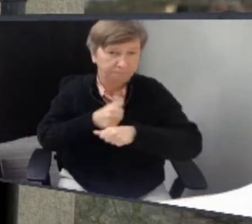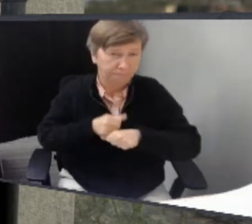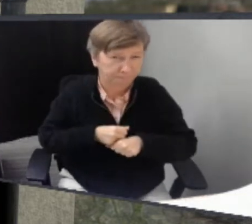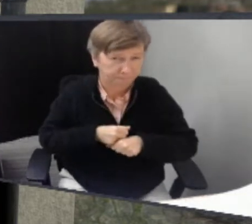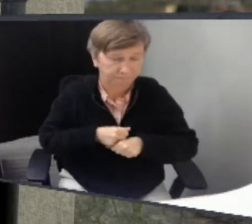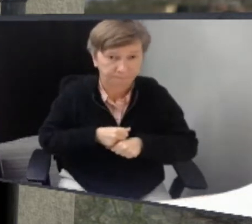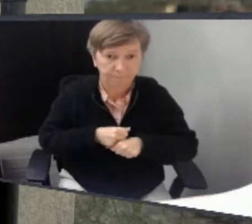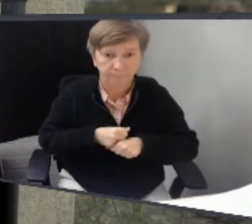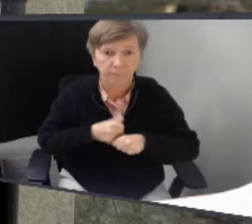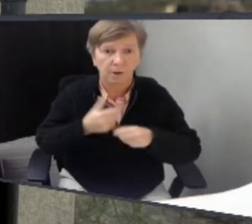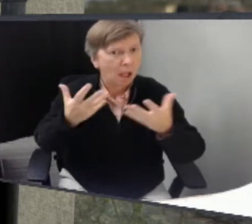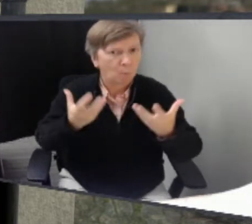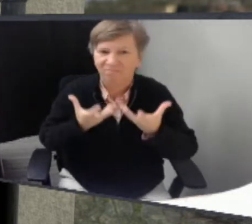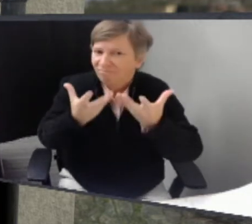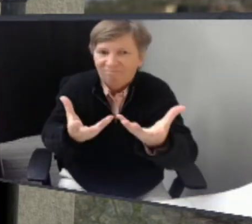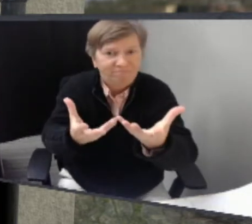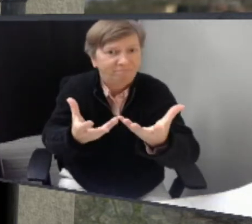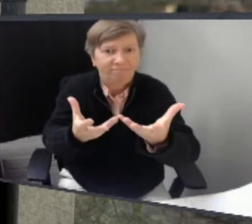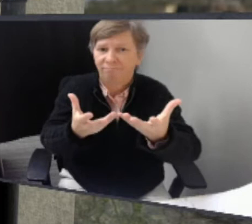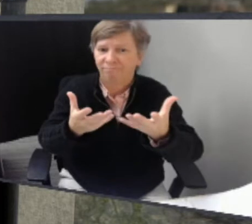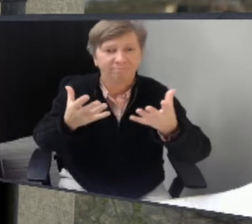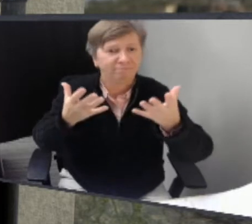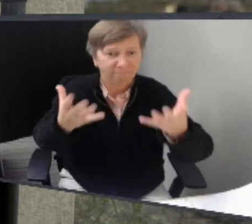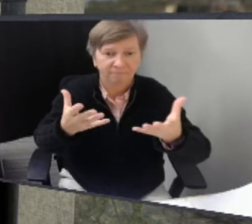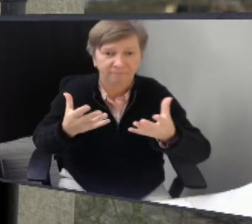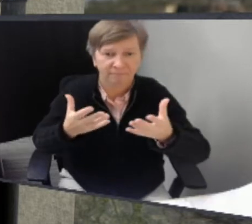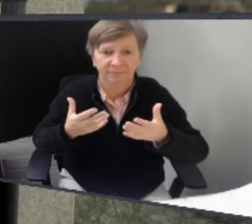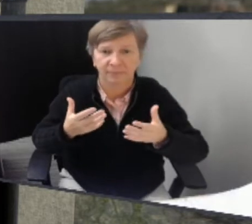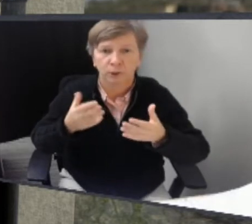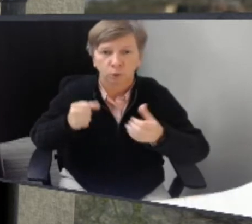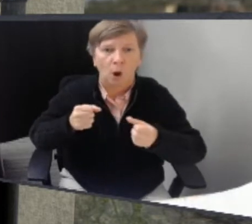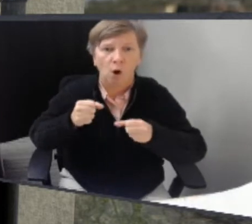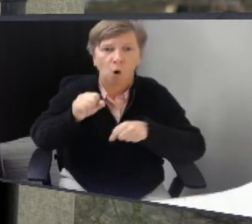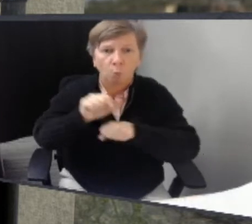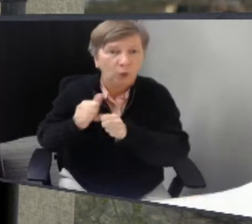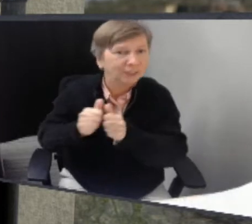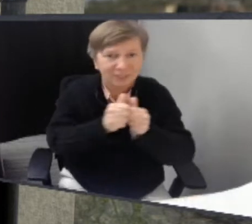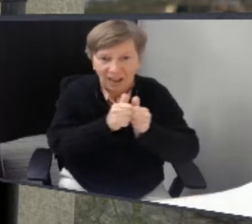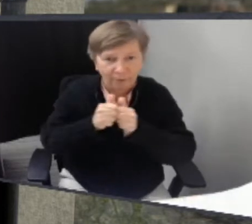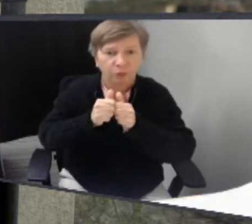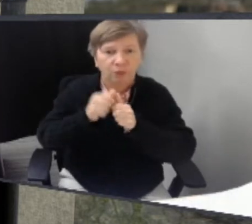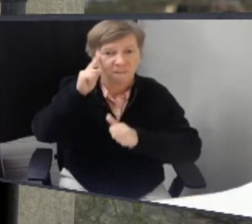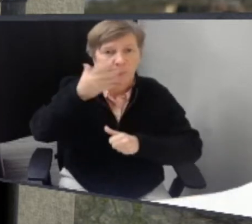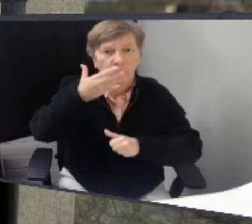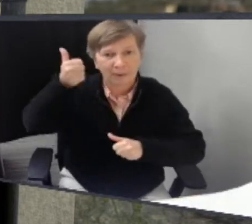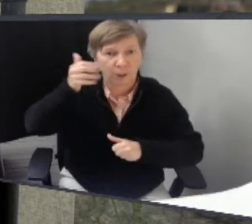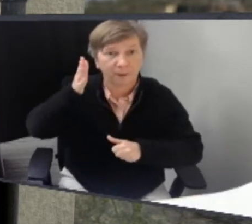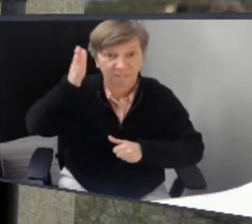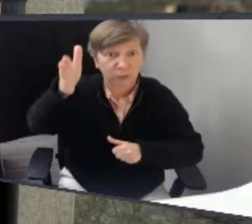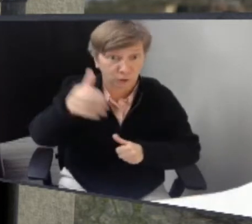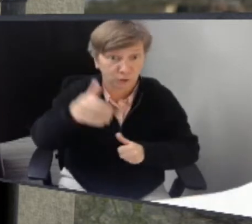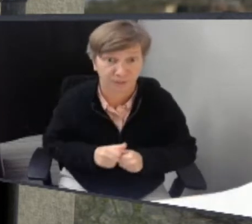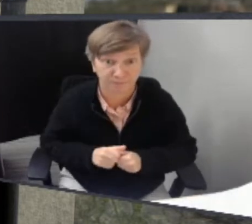moving forward, you can help others, and you can improve things for others moving forward. The goal